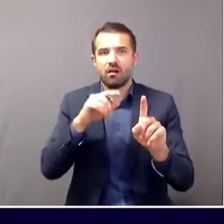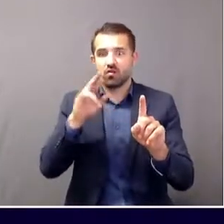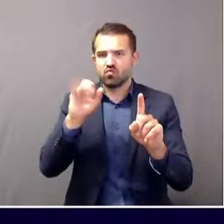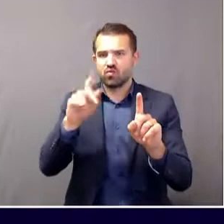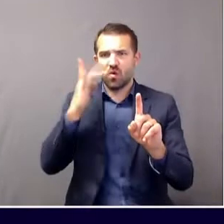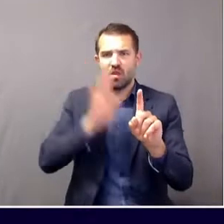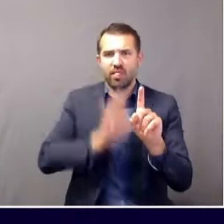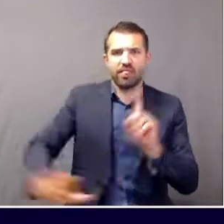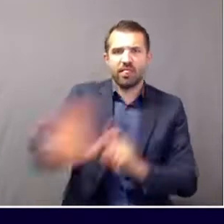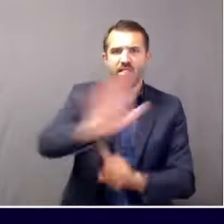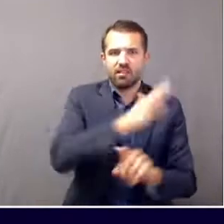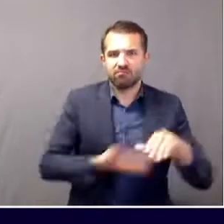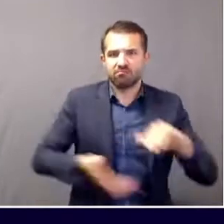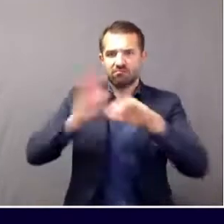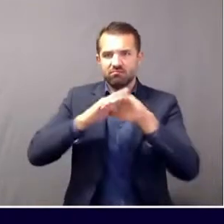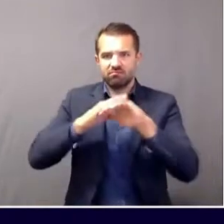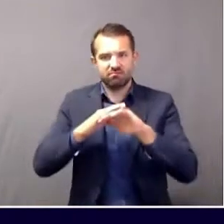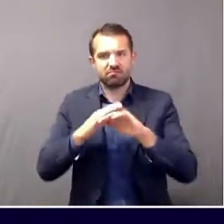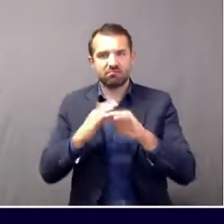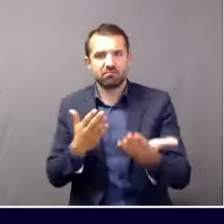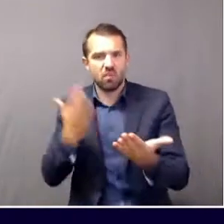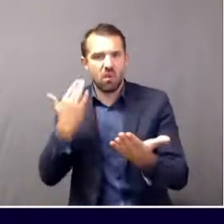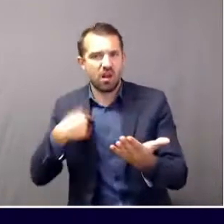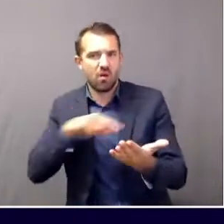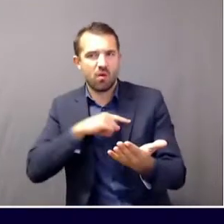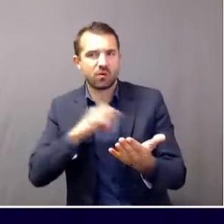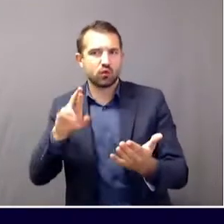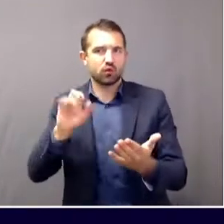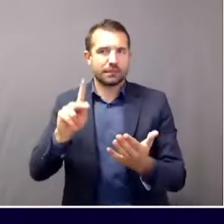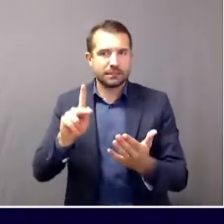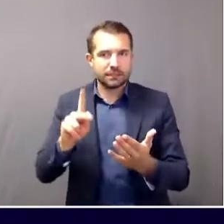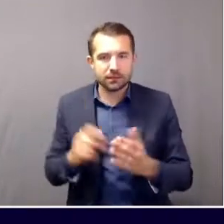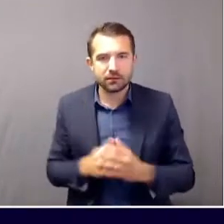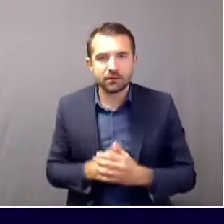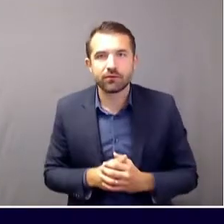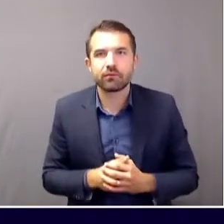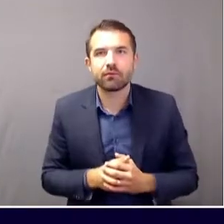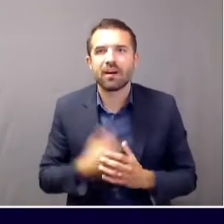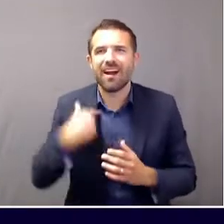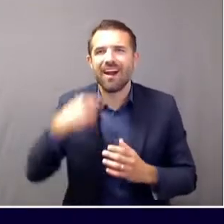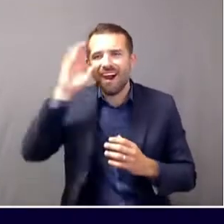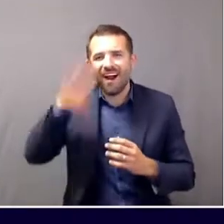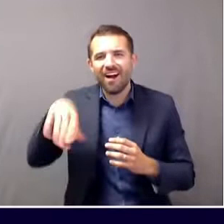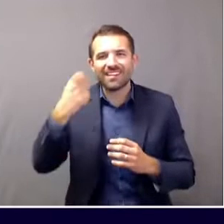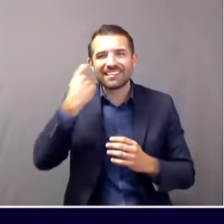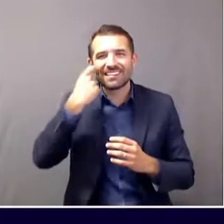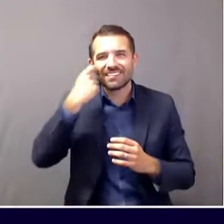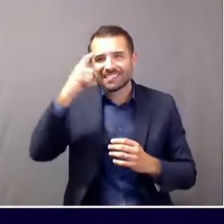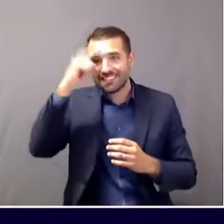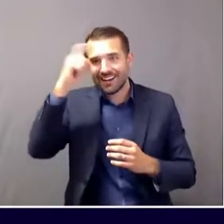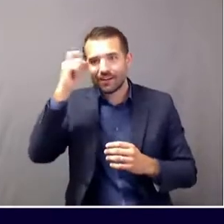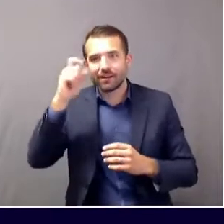a tourism over the summer but